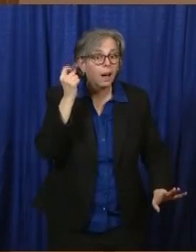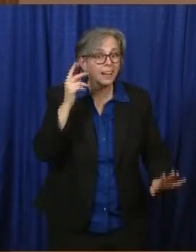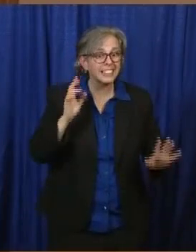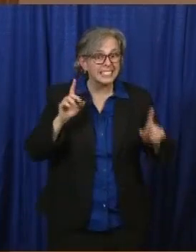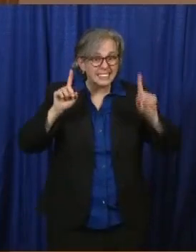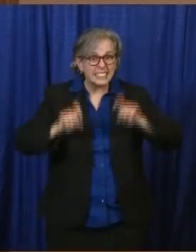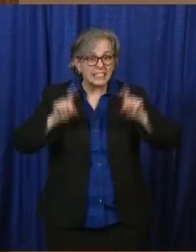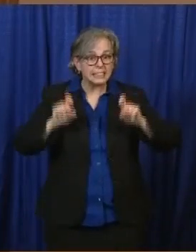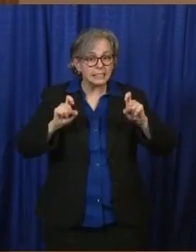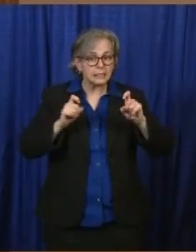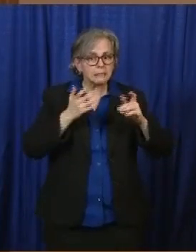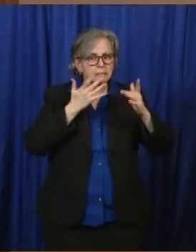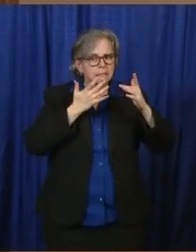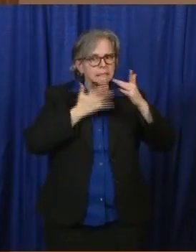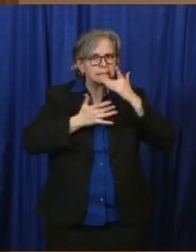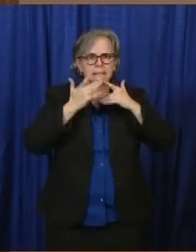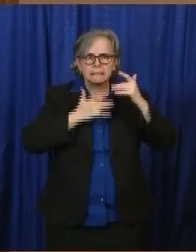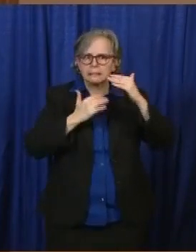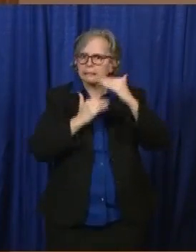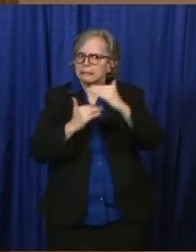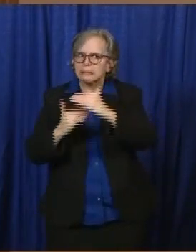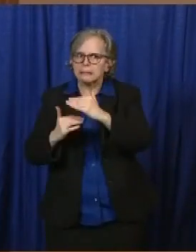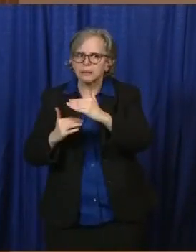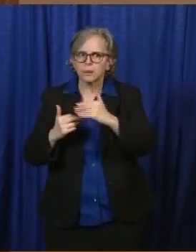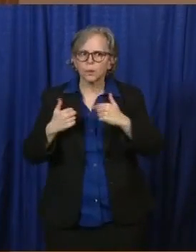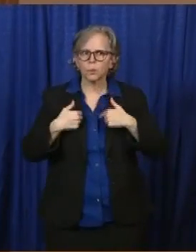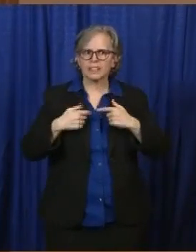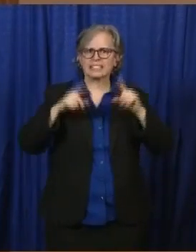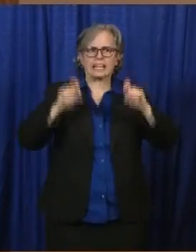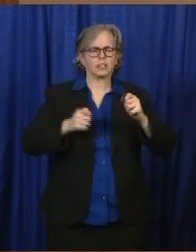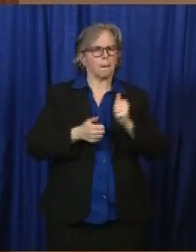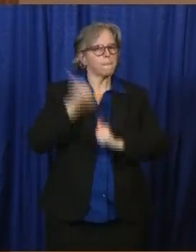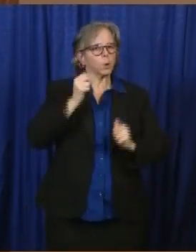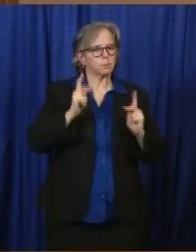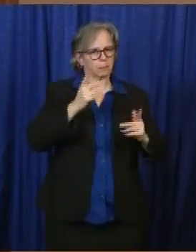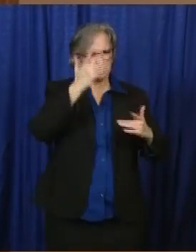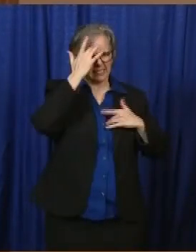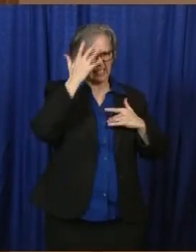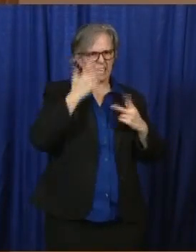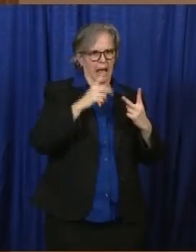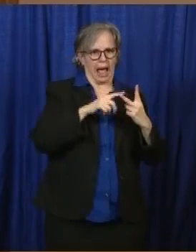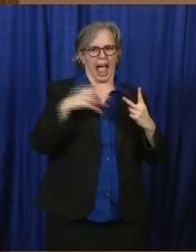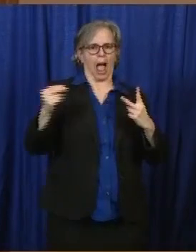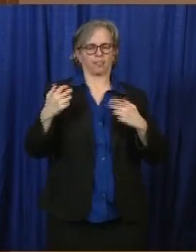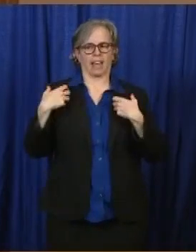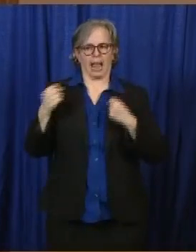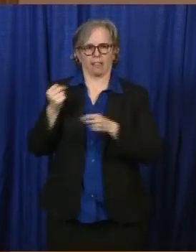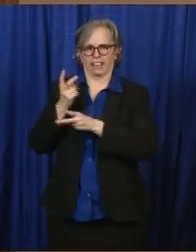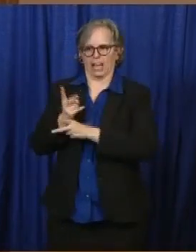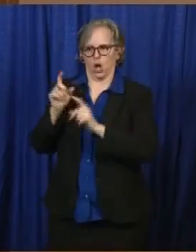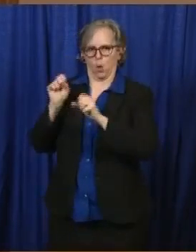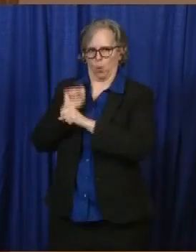ARE NOW AT OVER 1900 CASES. AND MANY HOSPITALIZATIONS WITH 475 BUT REMEMBER THAT WE ARE TESTING RIGHT NOW WITH OUR